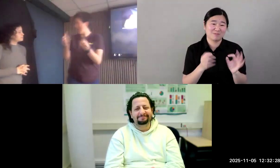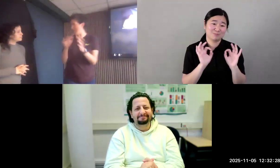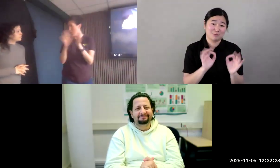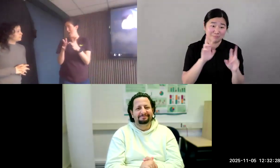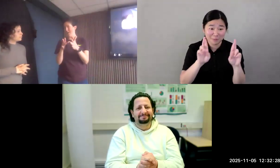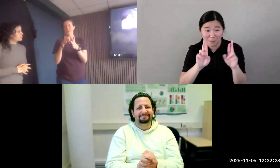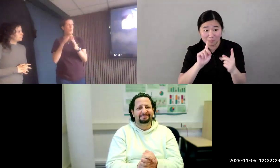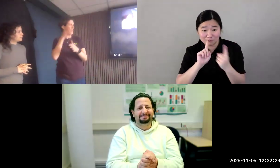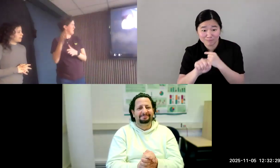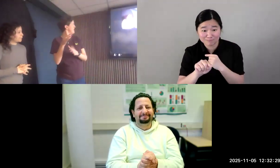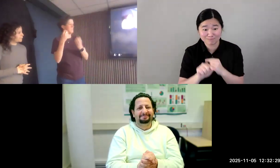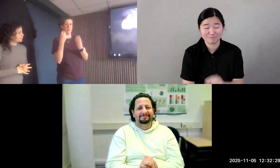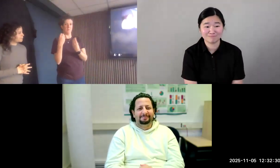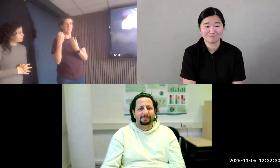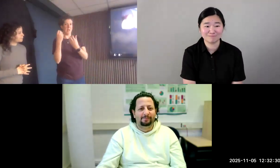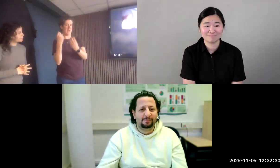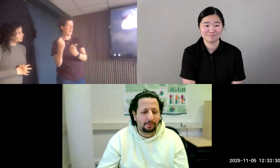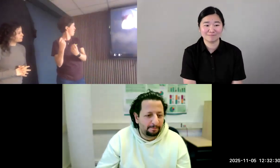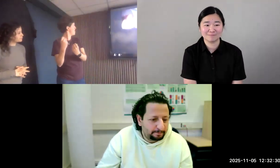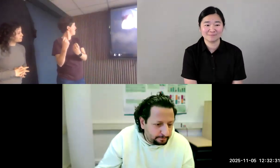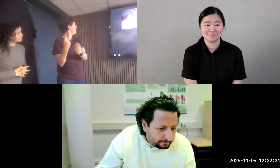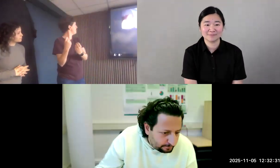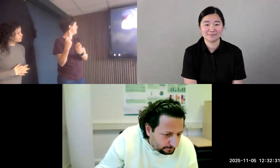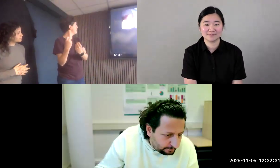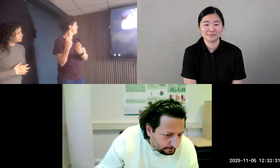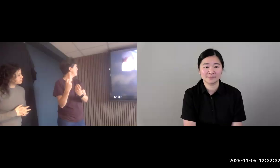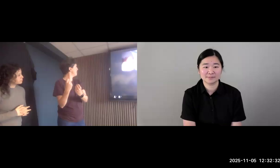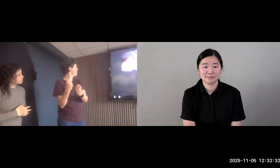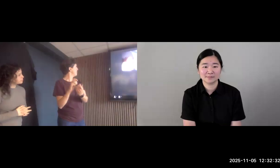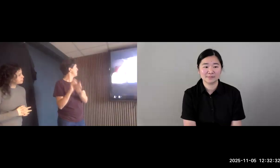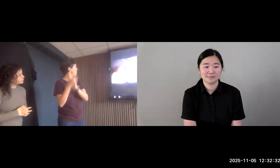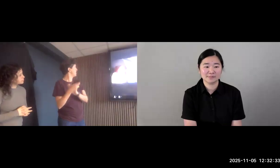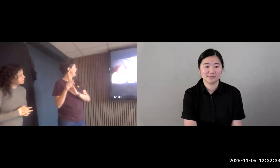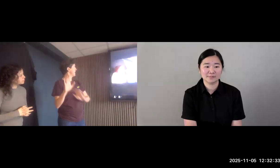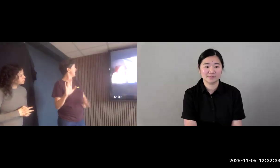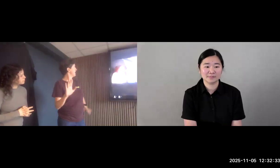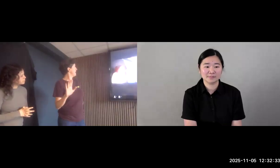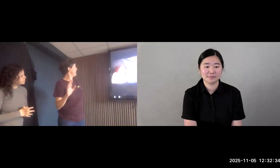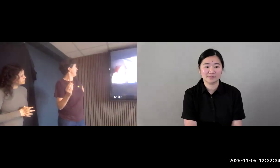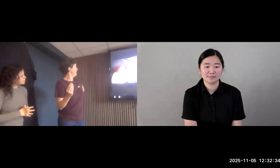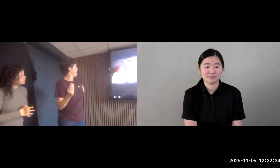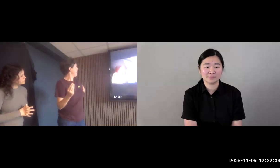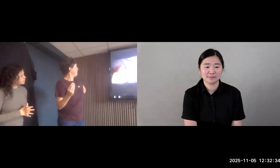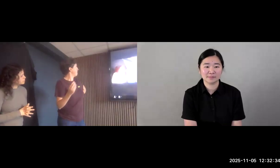So we do have another online question. So we are going to bring…